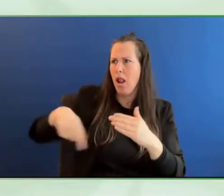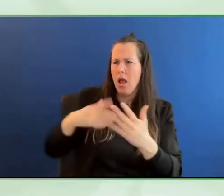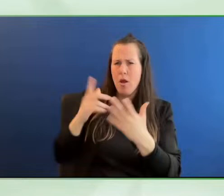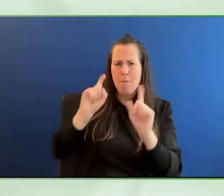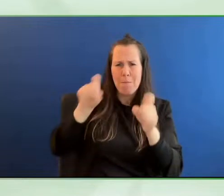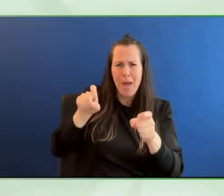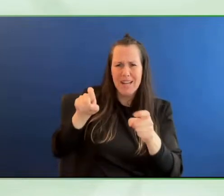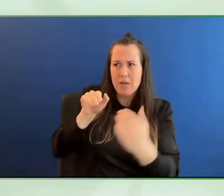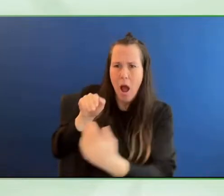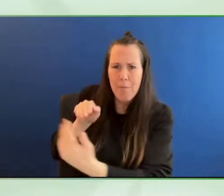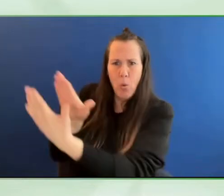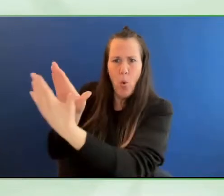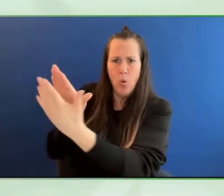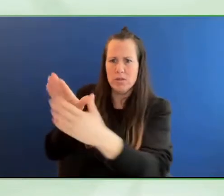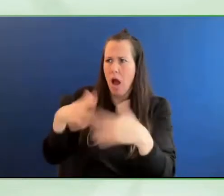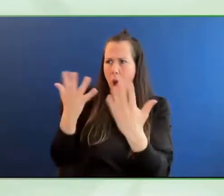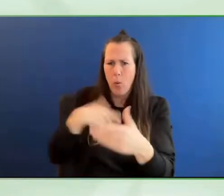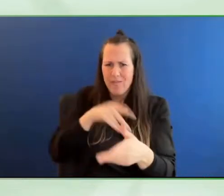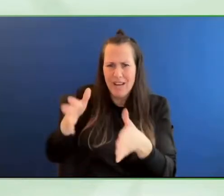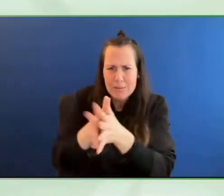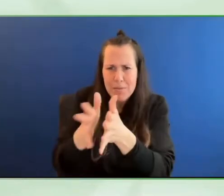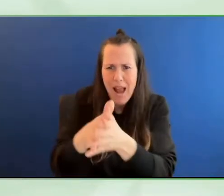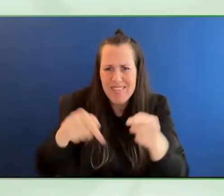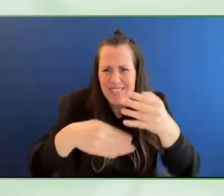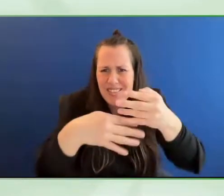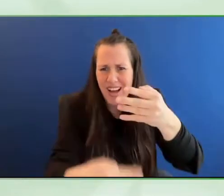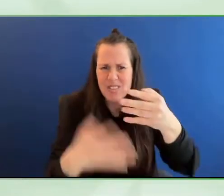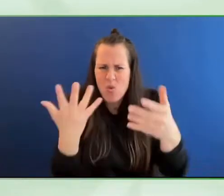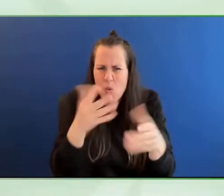do have to make these critical decisions that feel subjective.